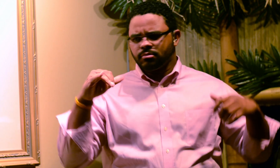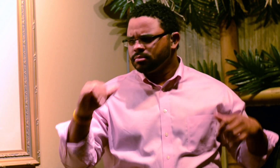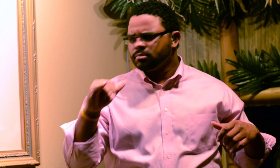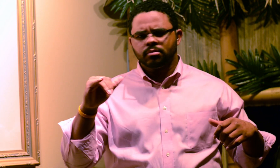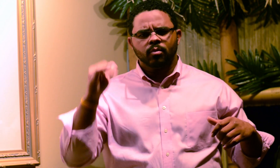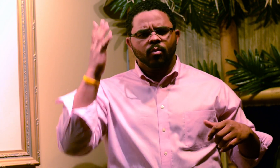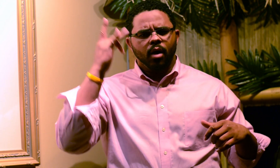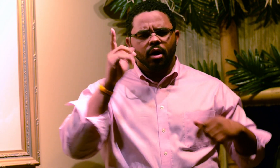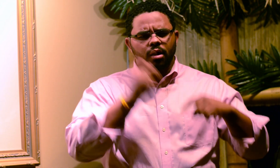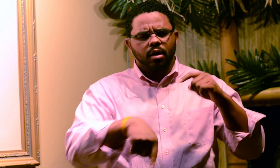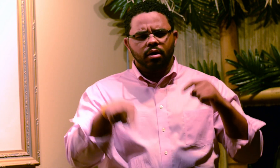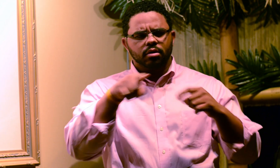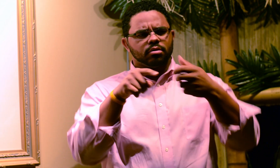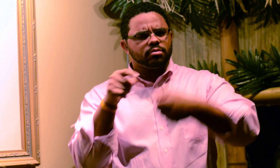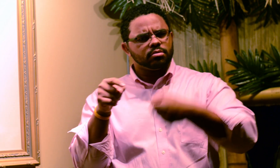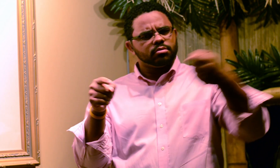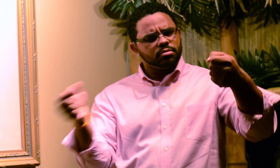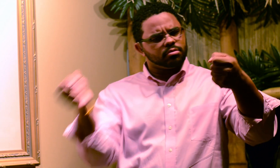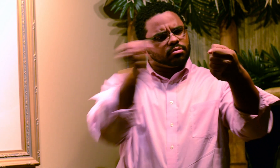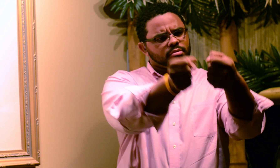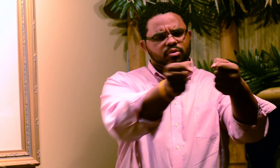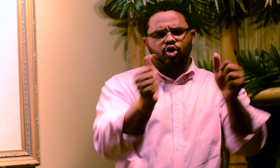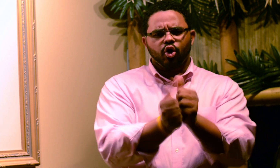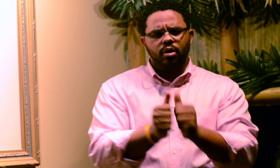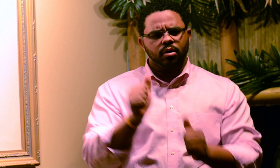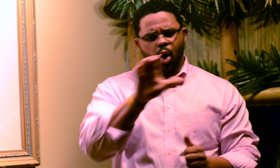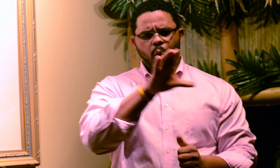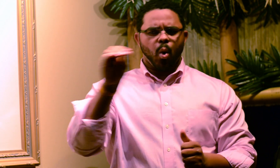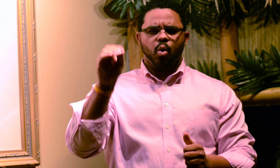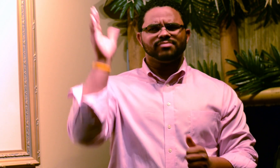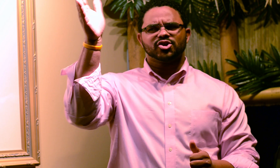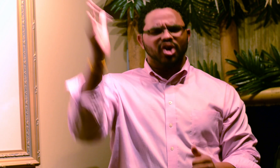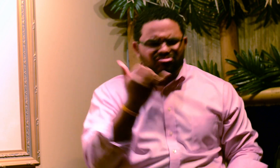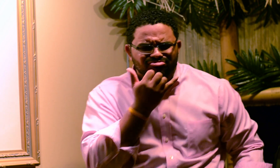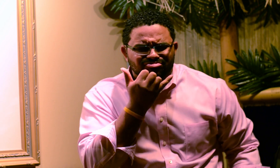Why were they not asked to facilitate the discussion collaboratively with the hosts?